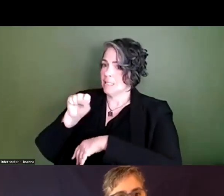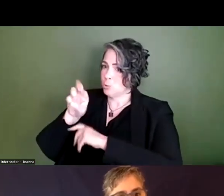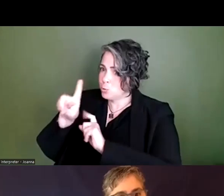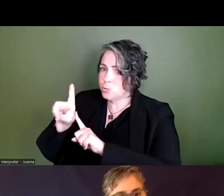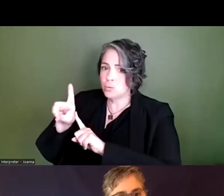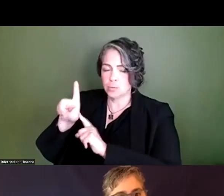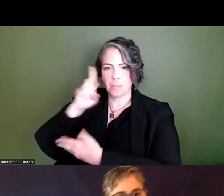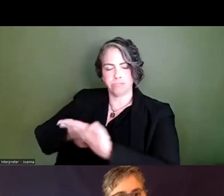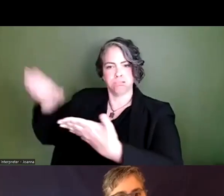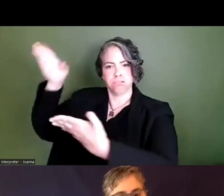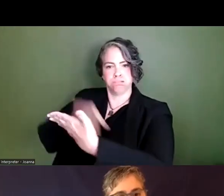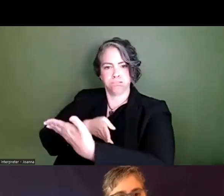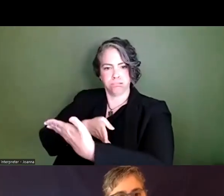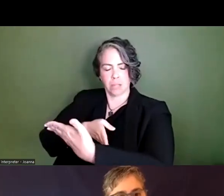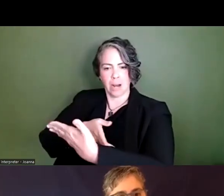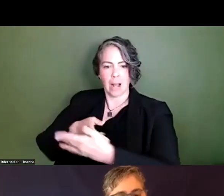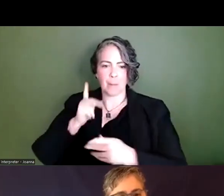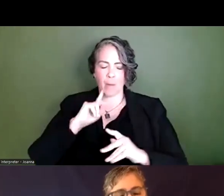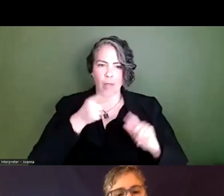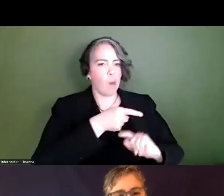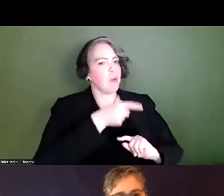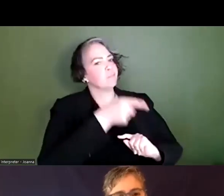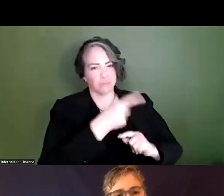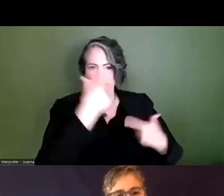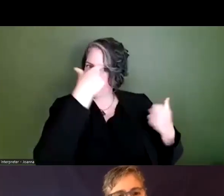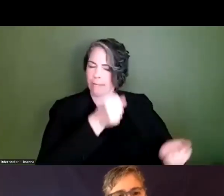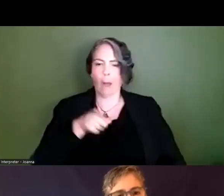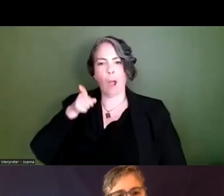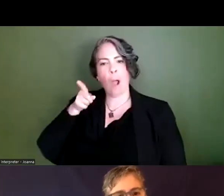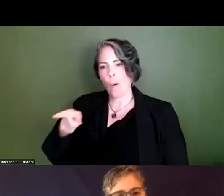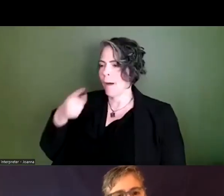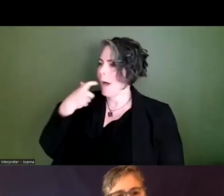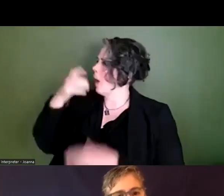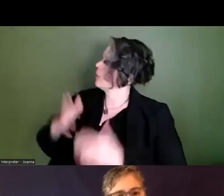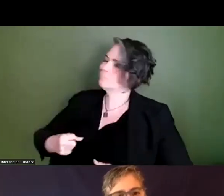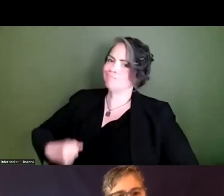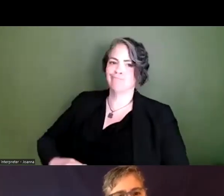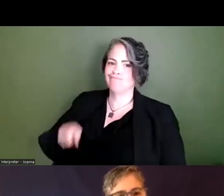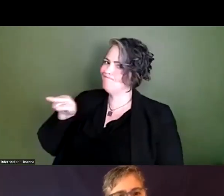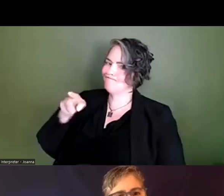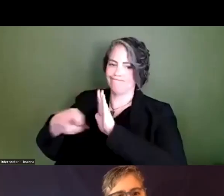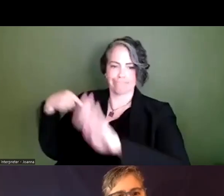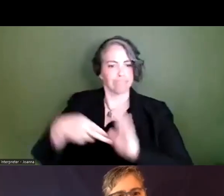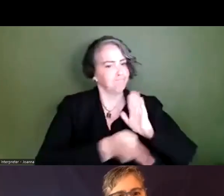look through. For instance, I've been trying to support DRA initiatives at recovery centers,